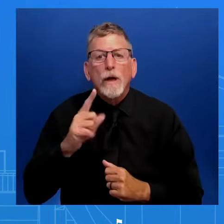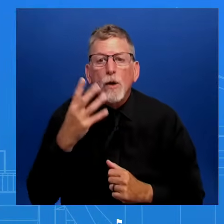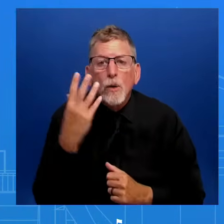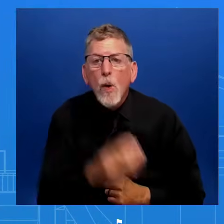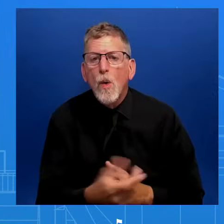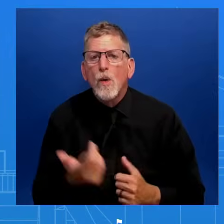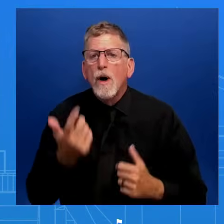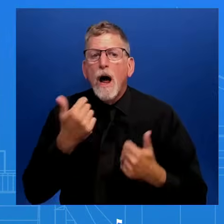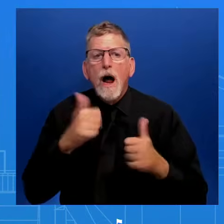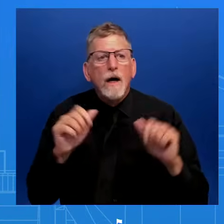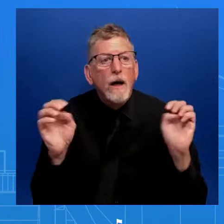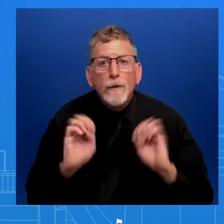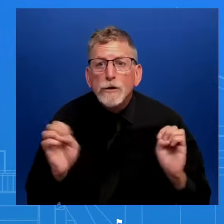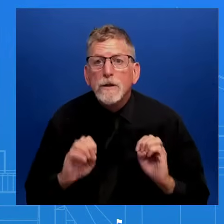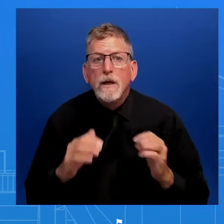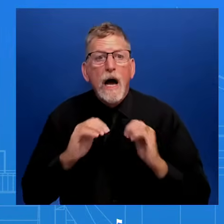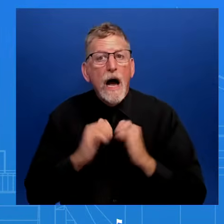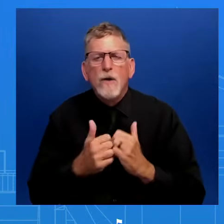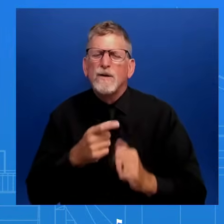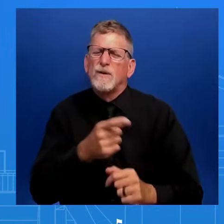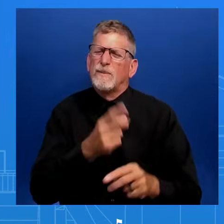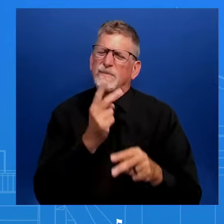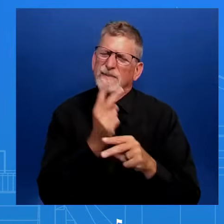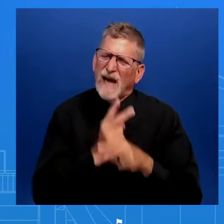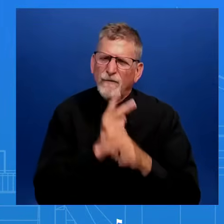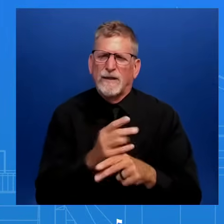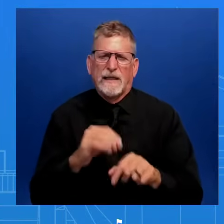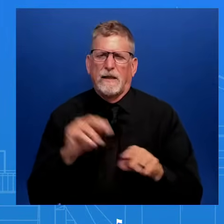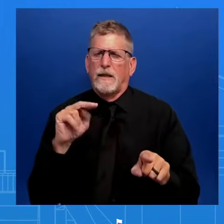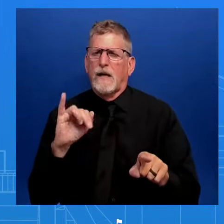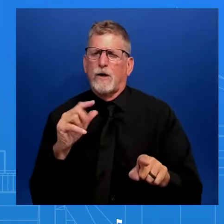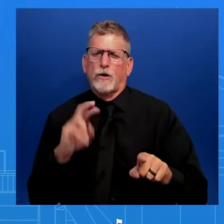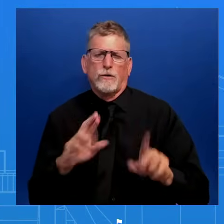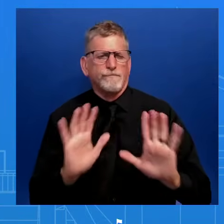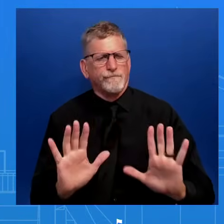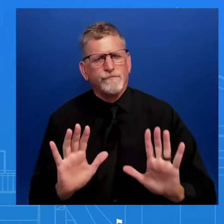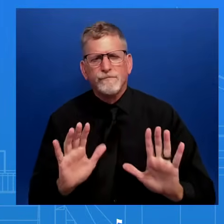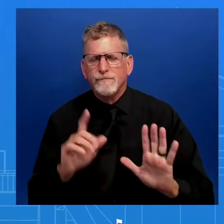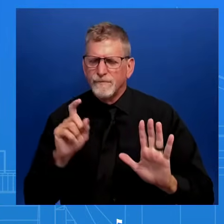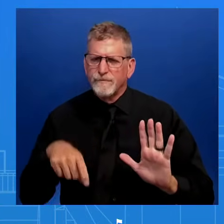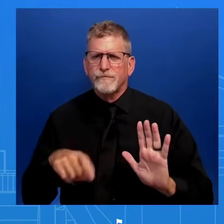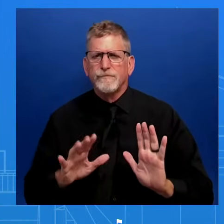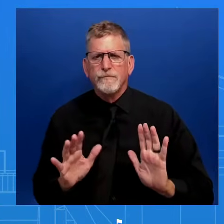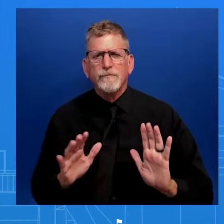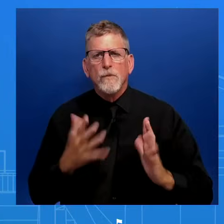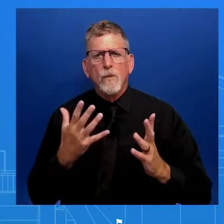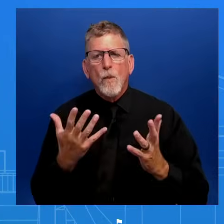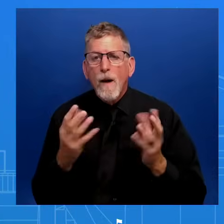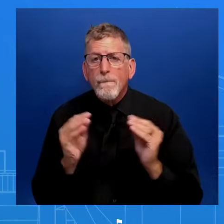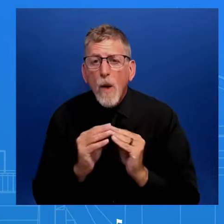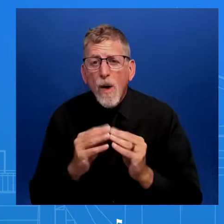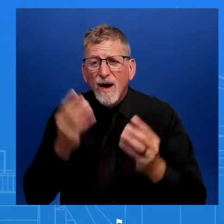We have never seen that type of piece of legislation before under any administration. So, that is important.